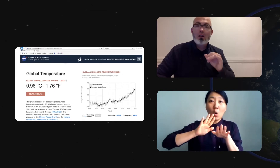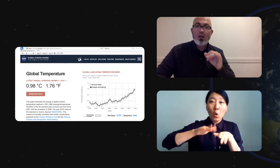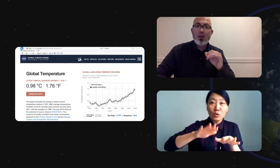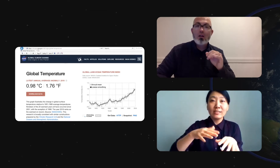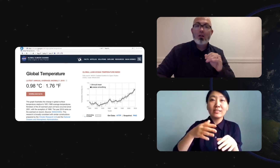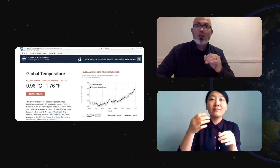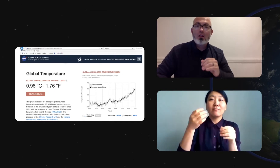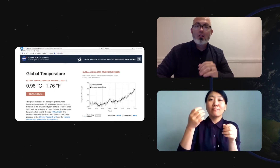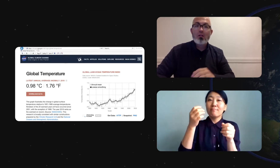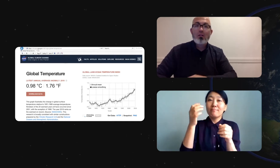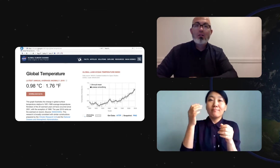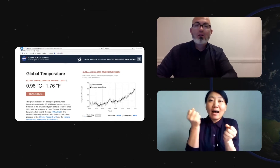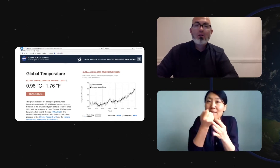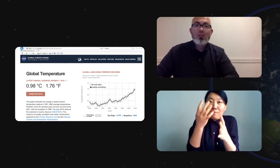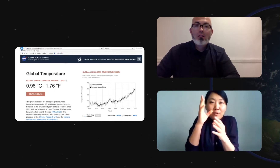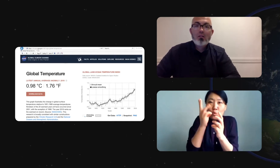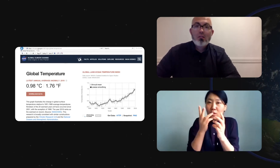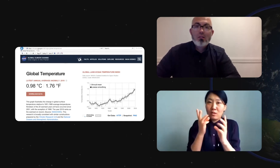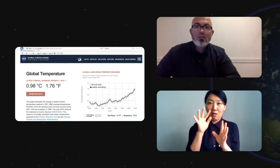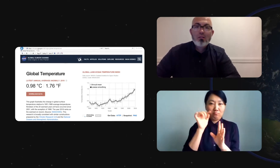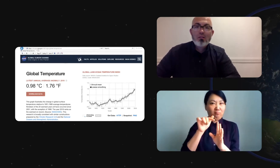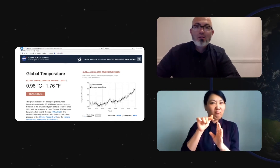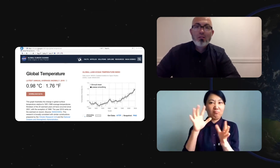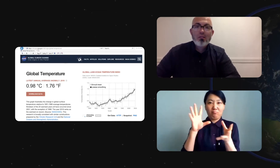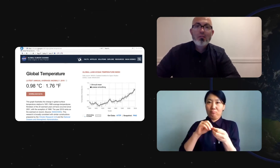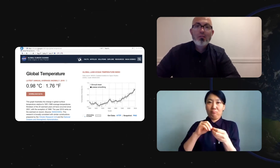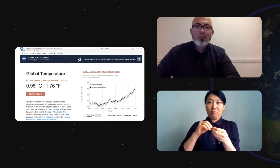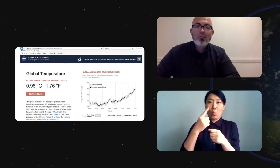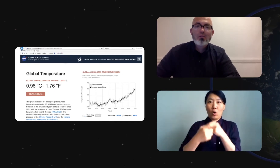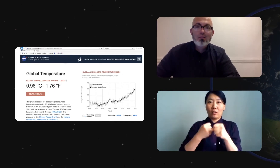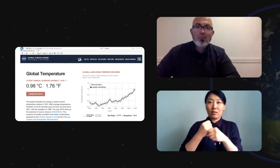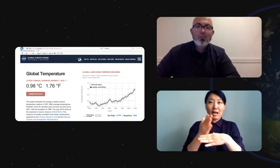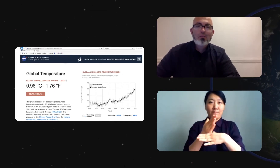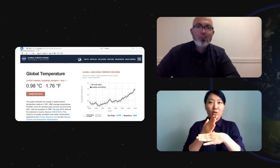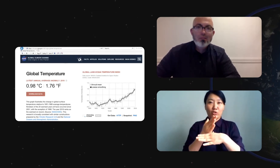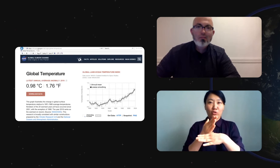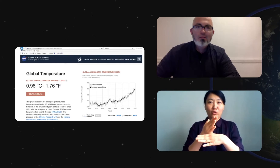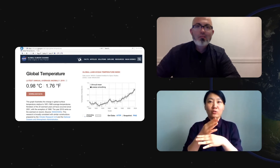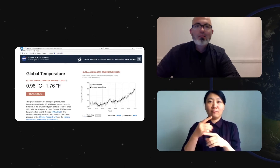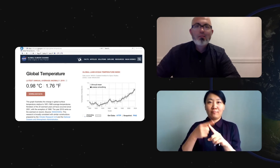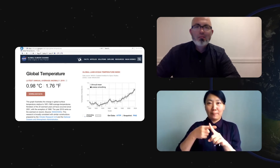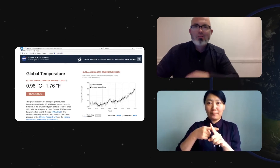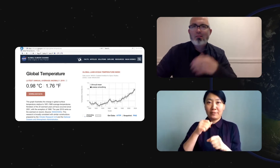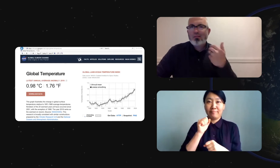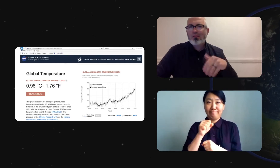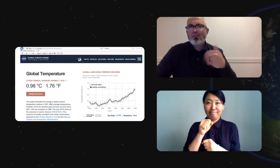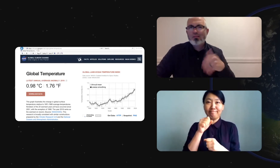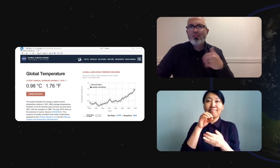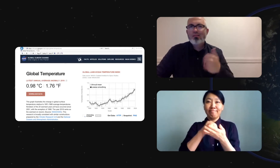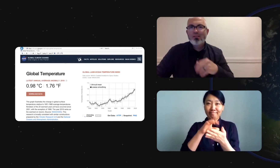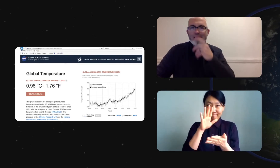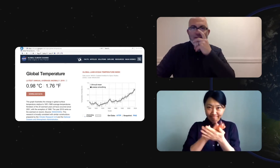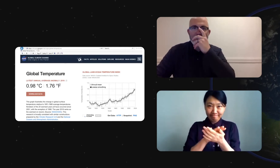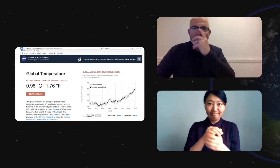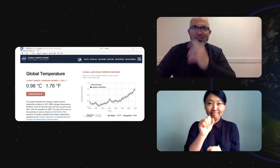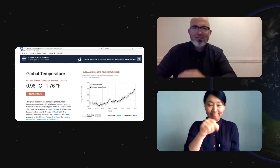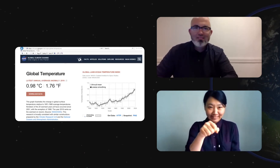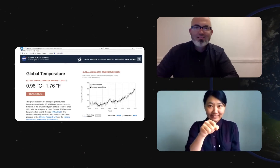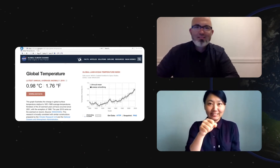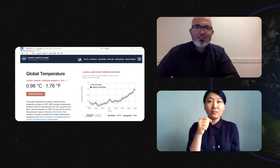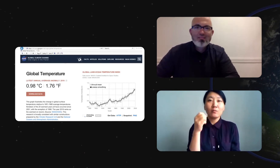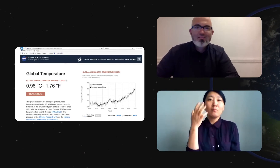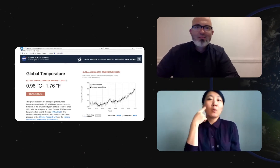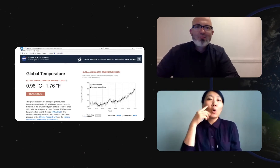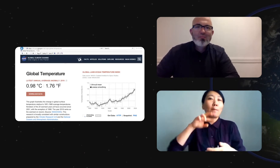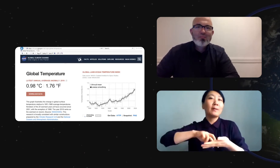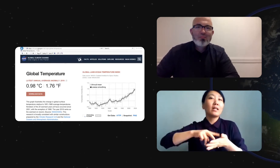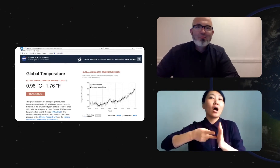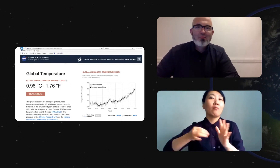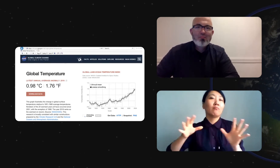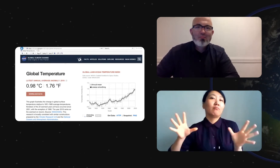That's all the temperatures, of land, water, all of it.